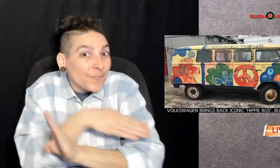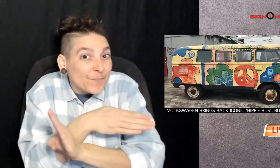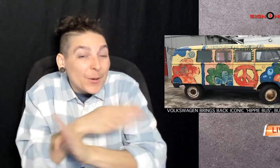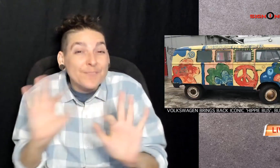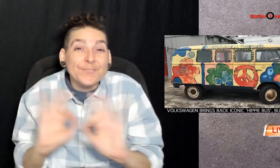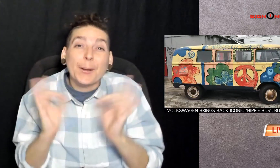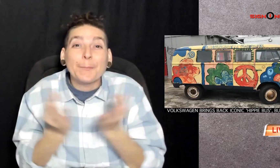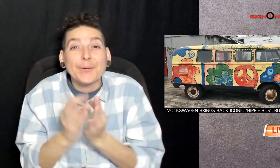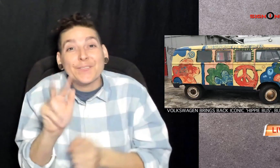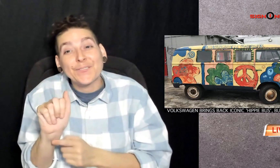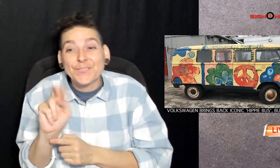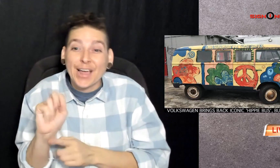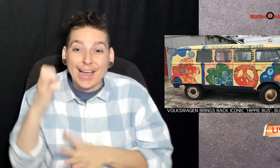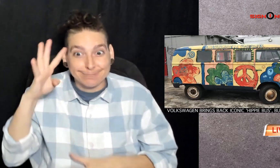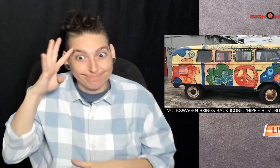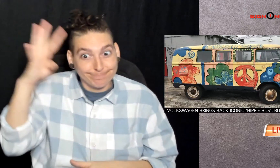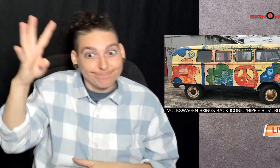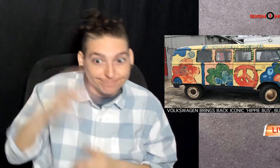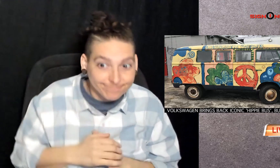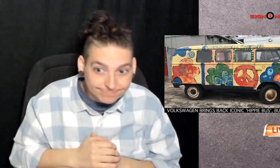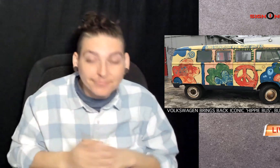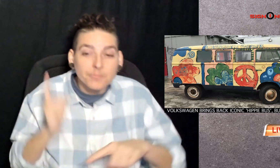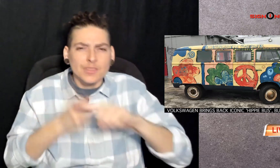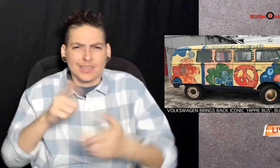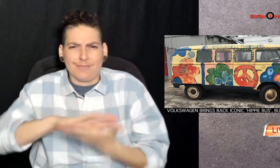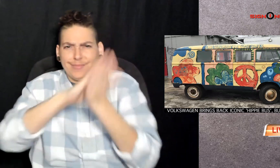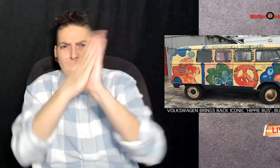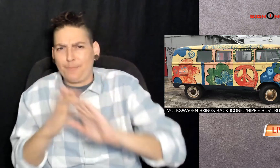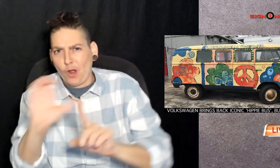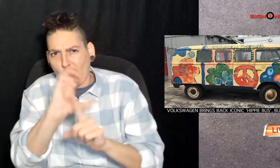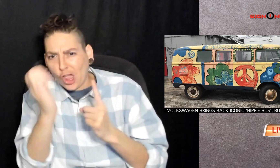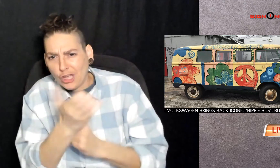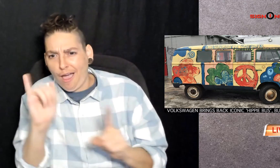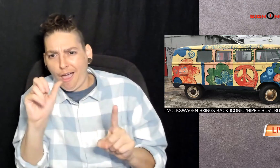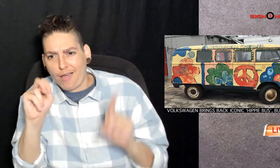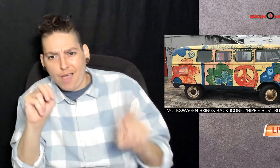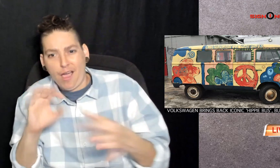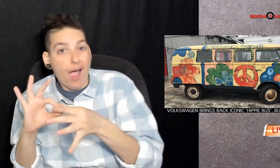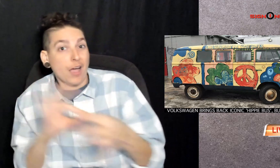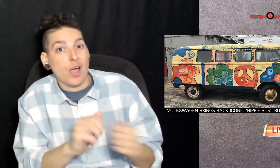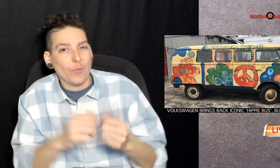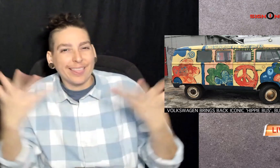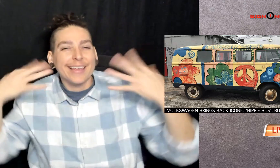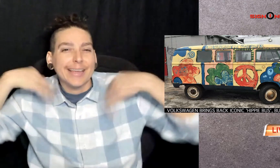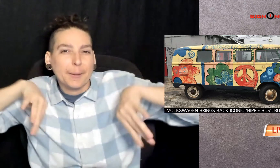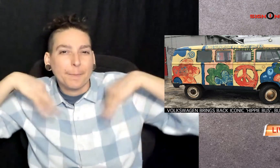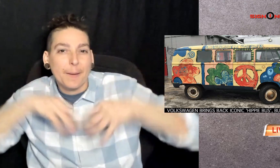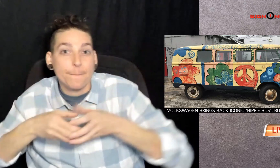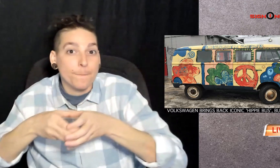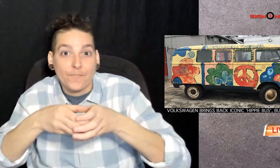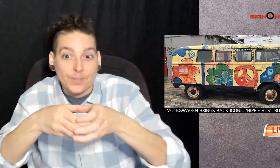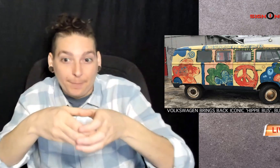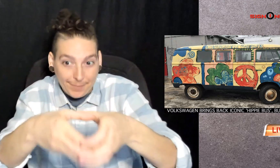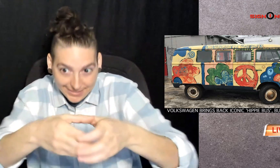decades before the minivan was invented and it became a cultural icon associated with